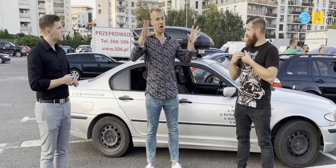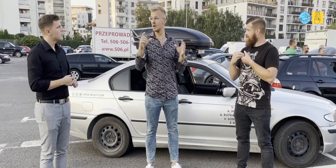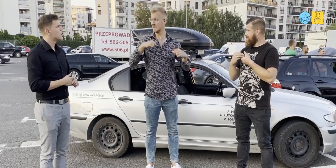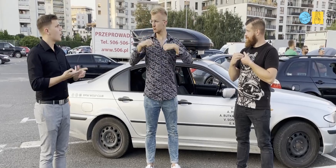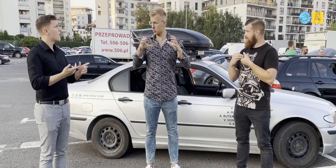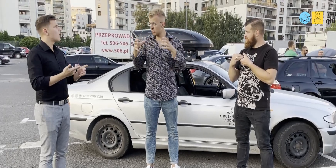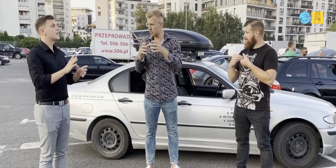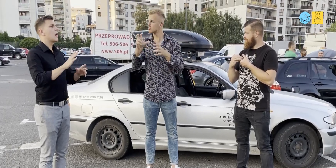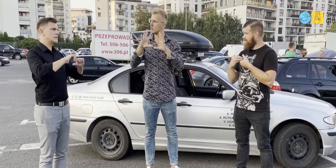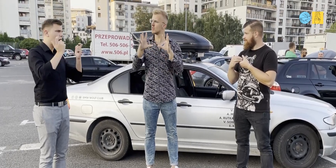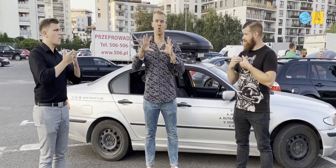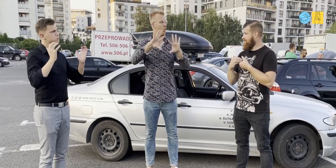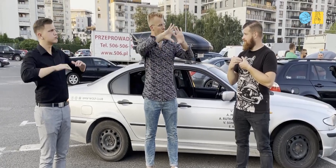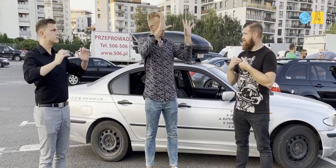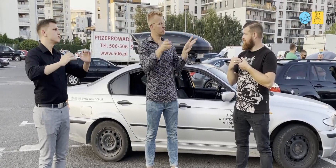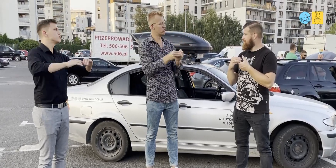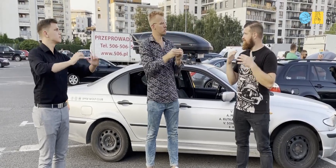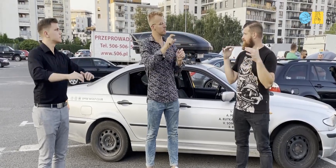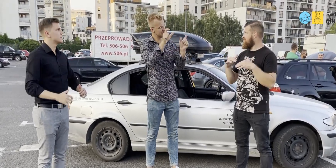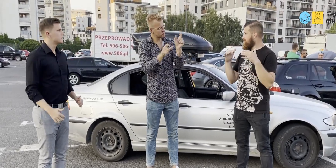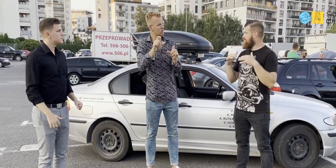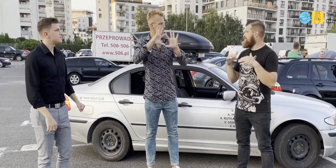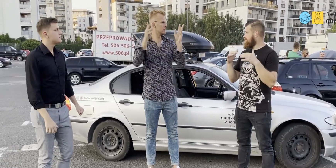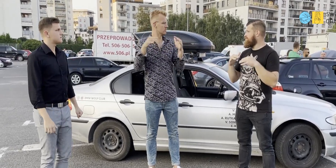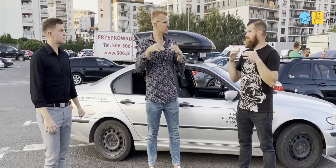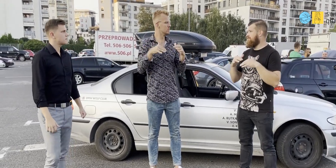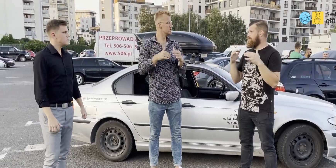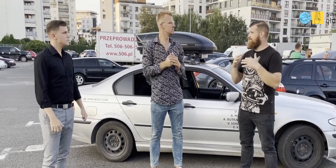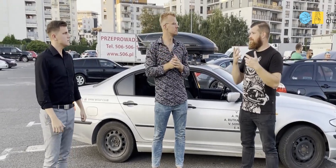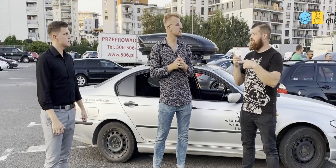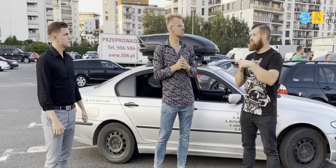[G] But on the club board? [K] No, no... Generally people who show up at conventions.